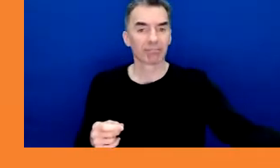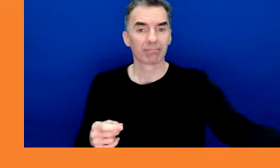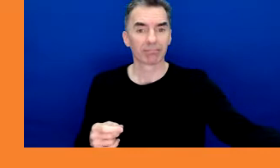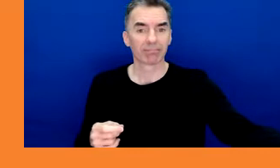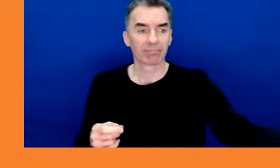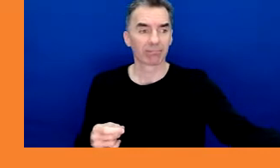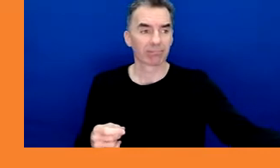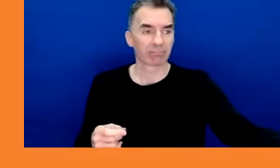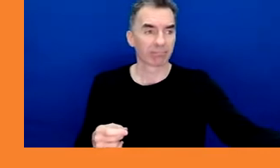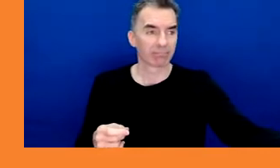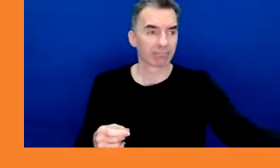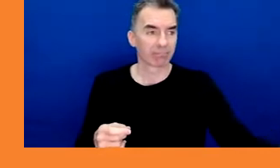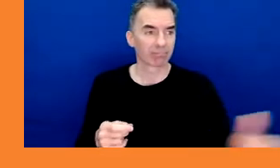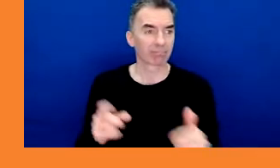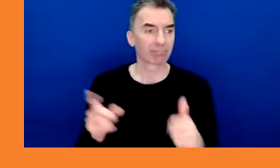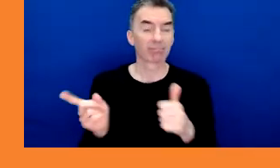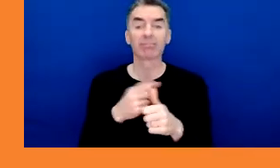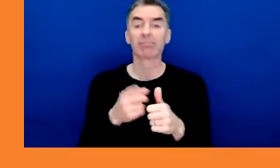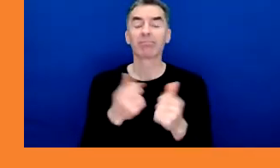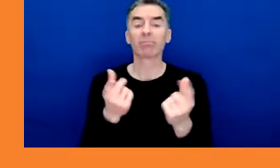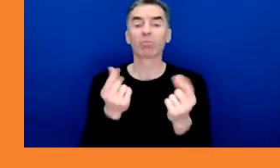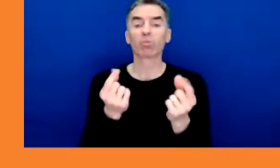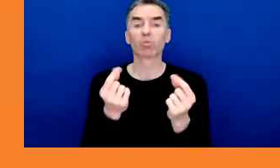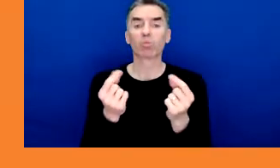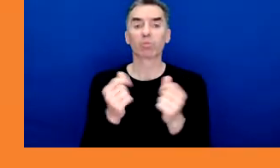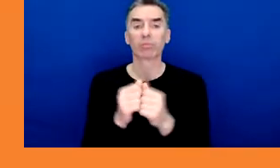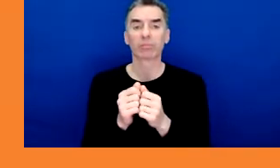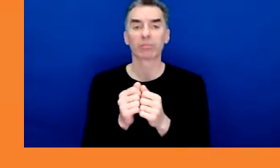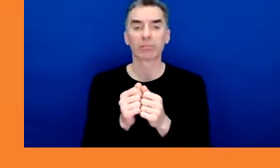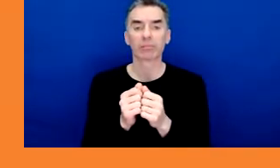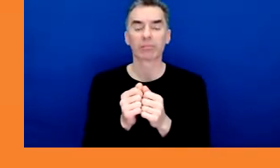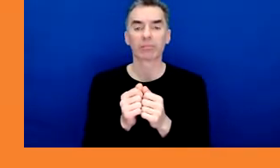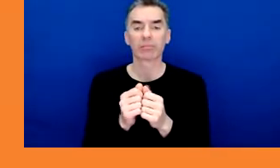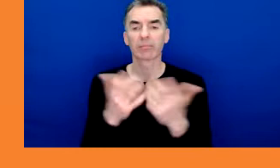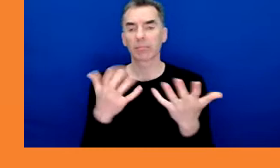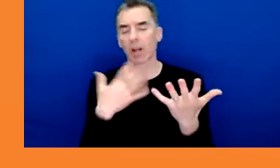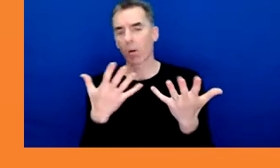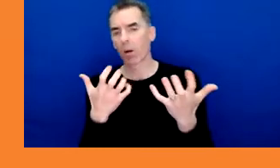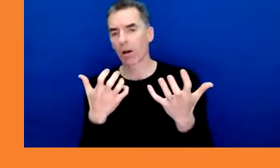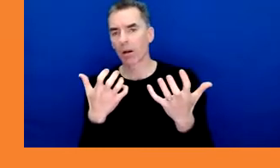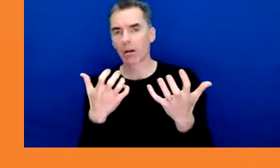is figure out what you how you define student success.